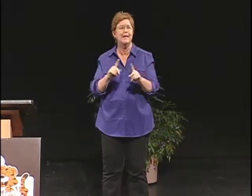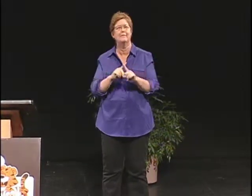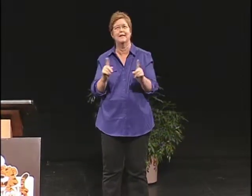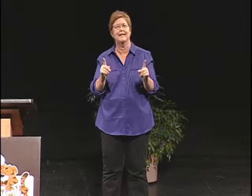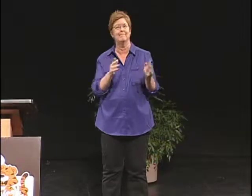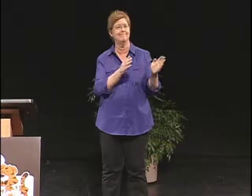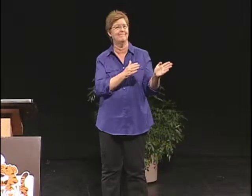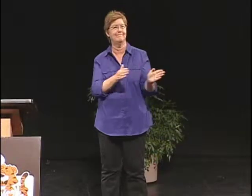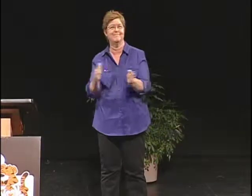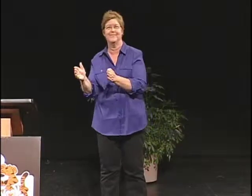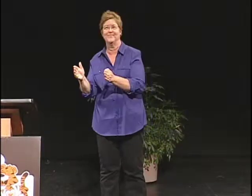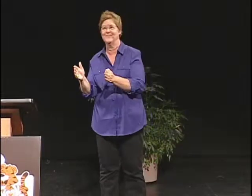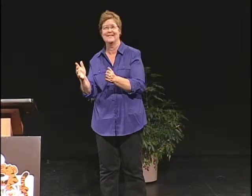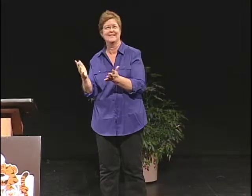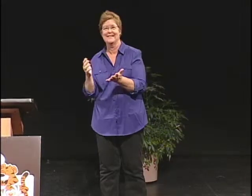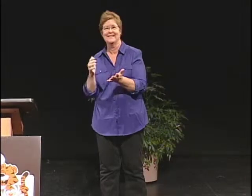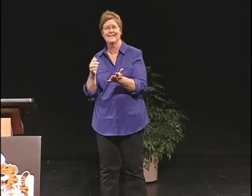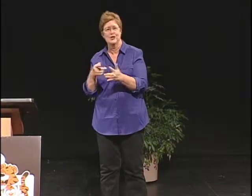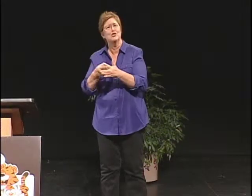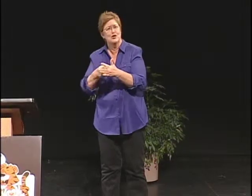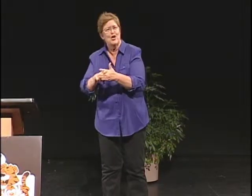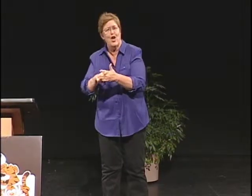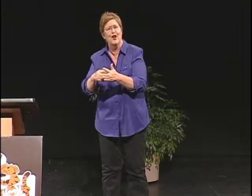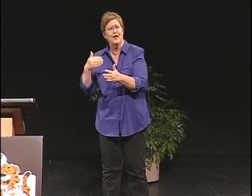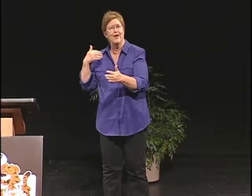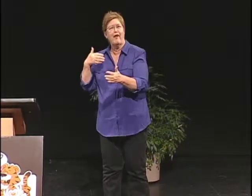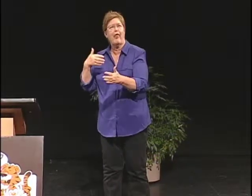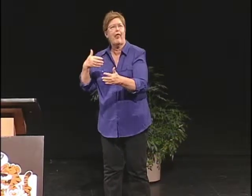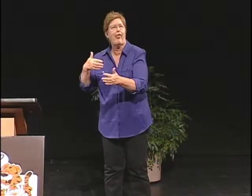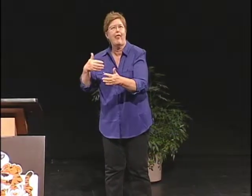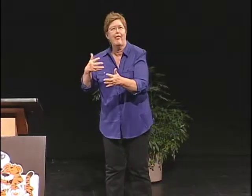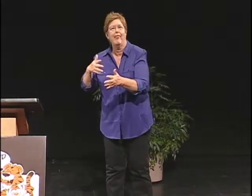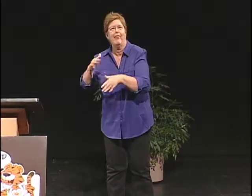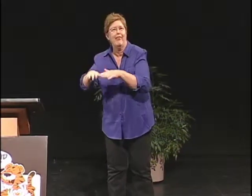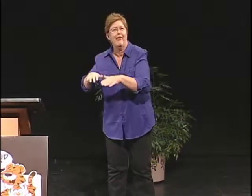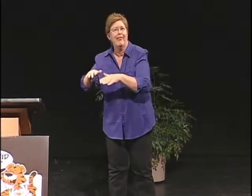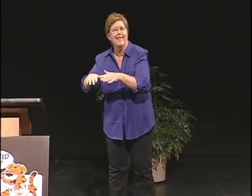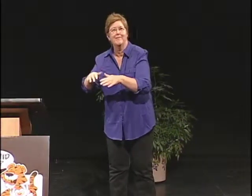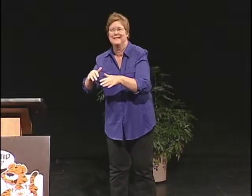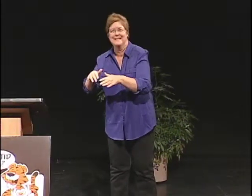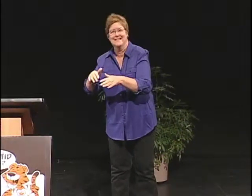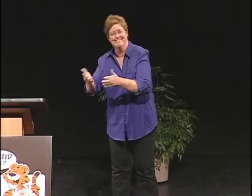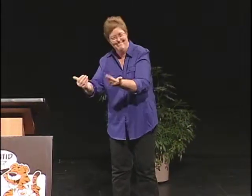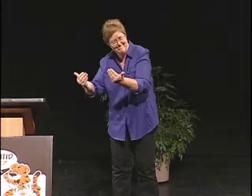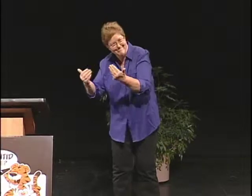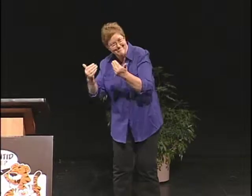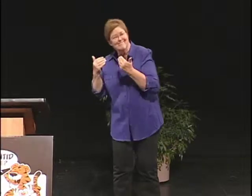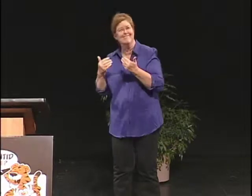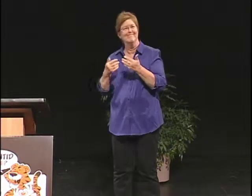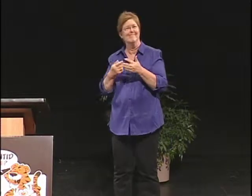But it's not well-organized. They have made attempts, but it's now time to really organize it